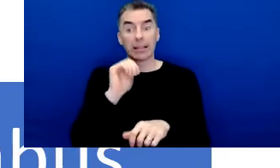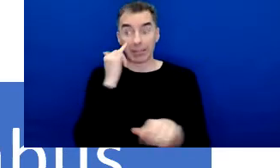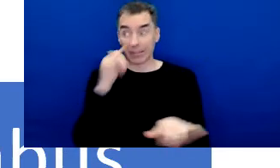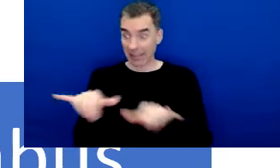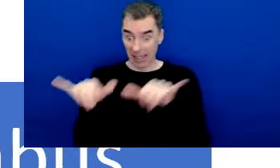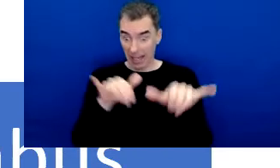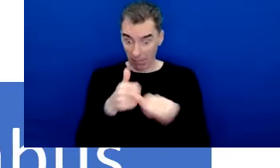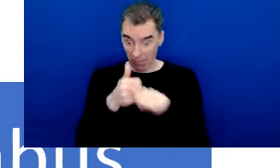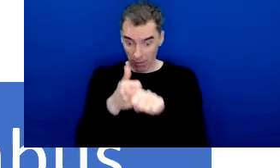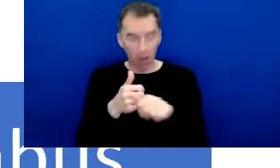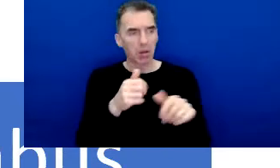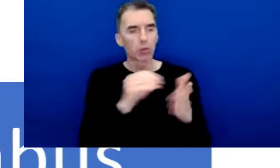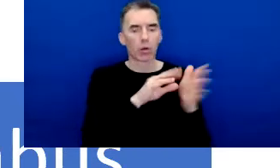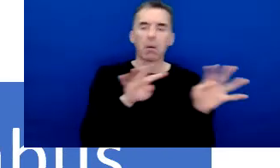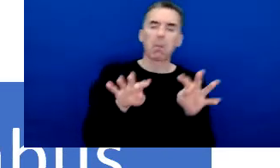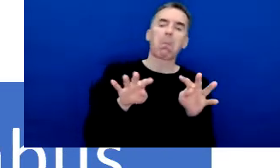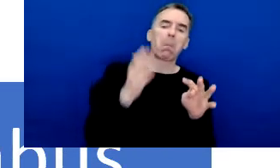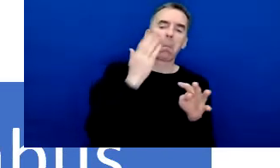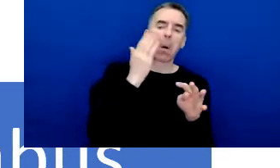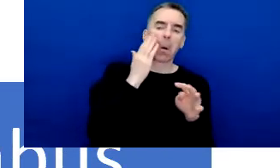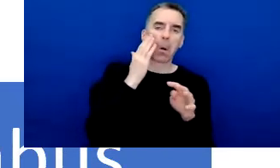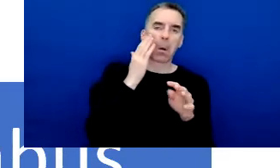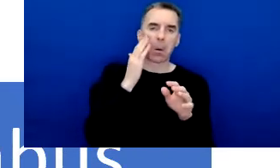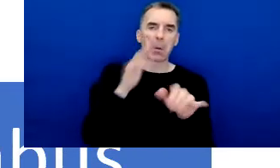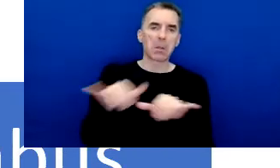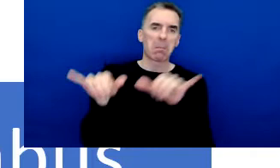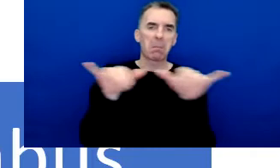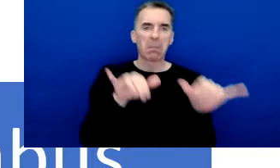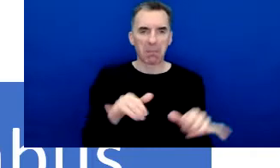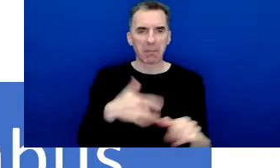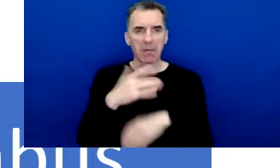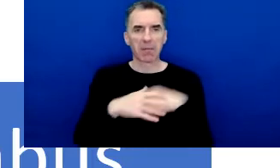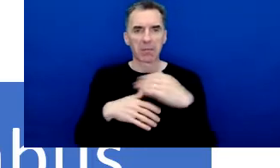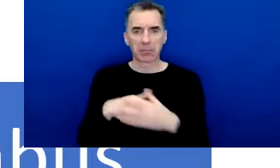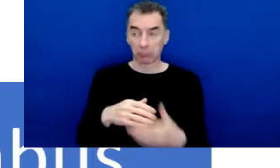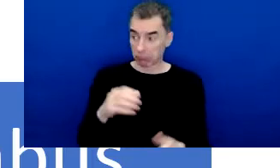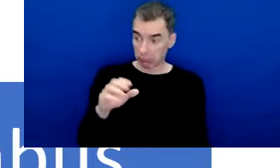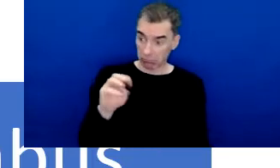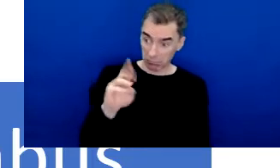Mary Ann or Sean, you have anything OK,